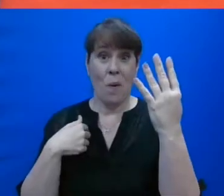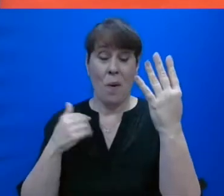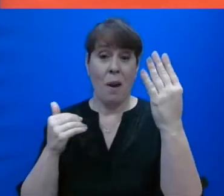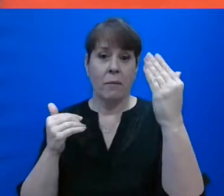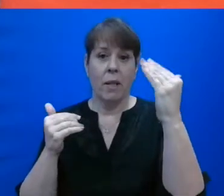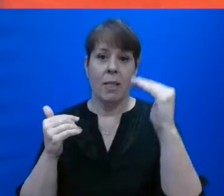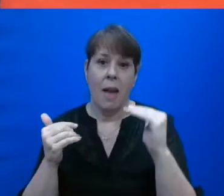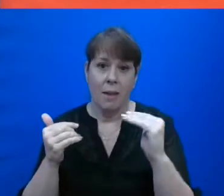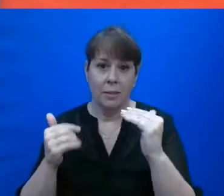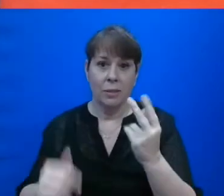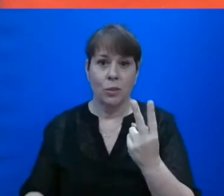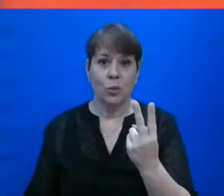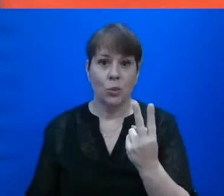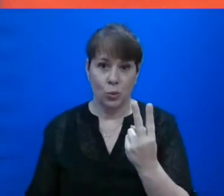CATERPILLARS IN MY JAR.